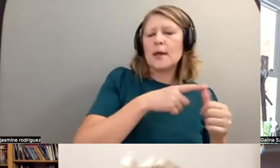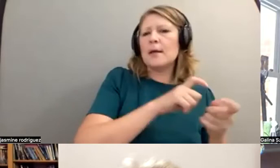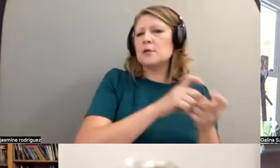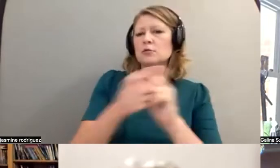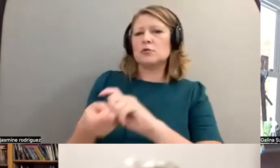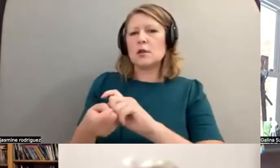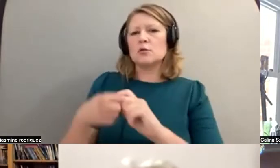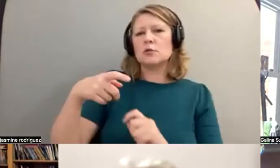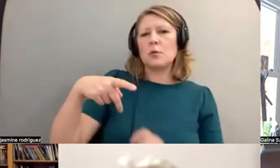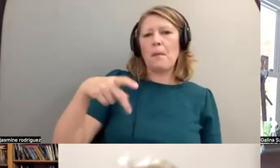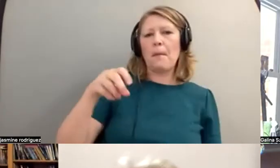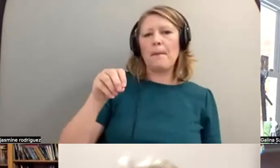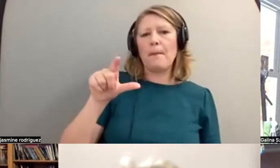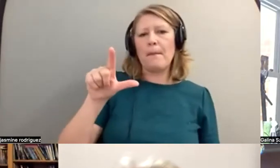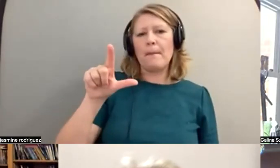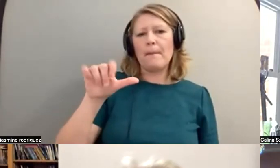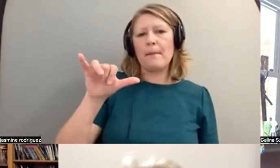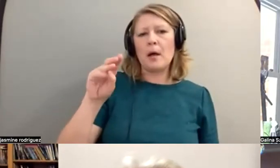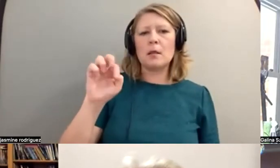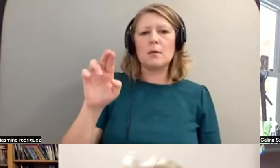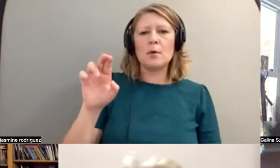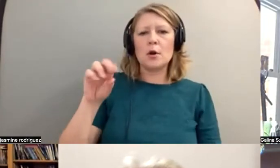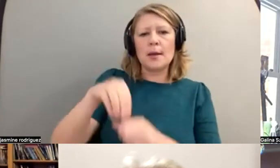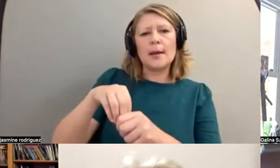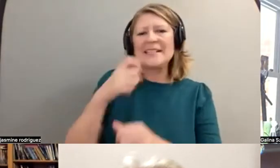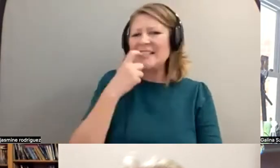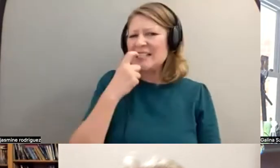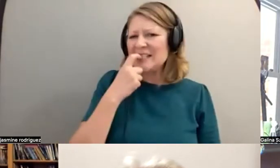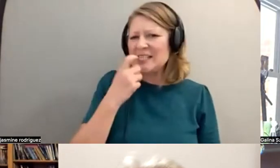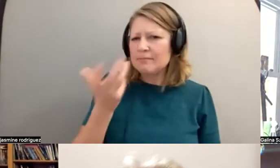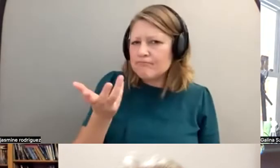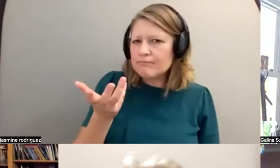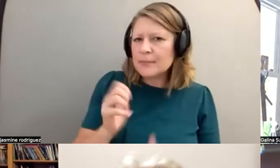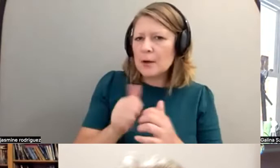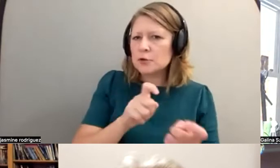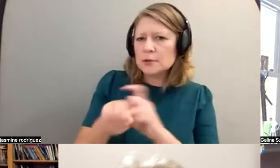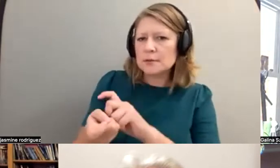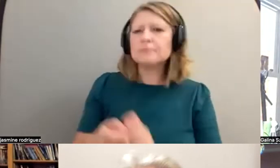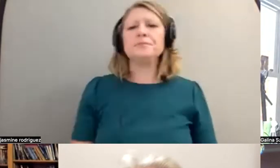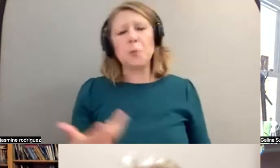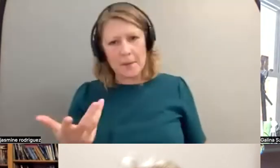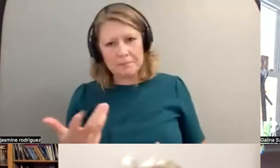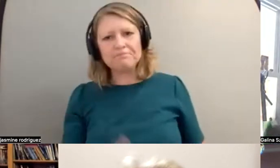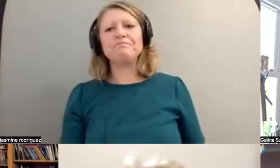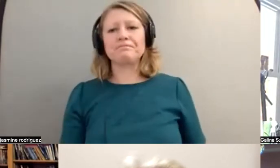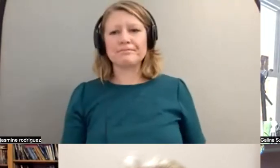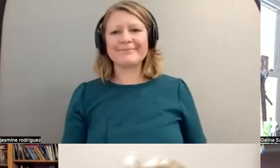Well, I think that as staying a woman-- assumption!-- yeah, I love jewelry!